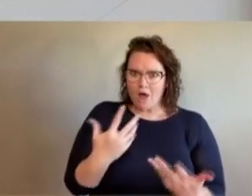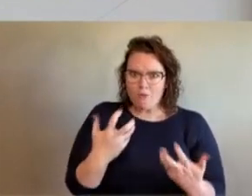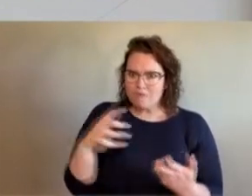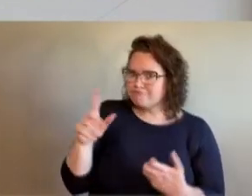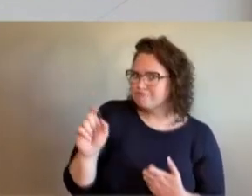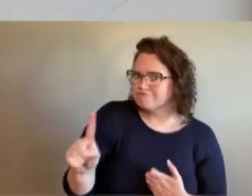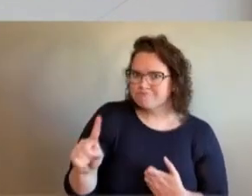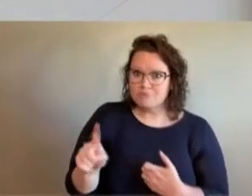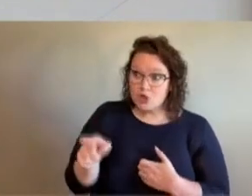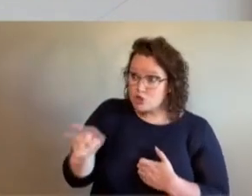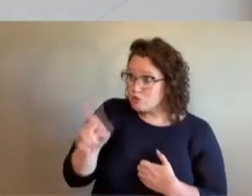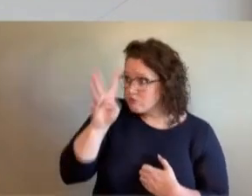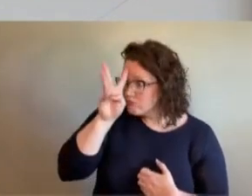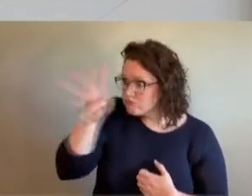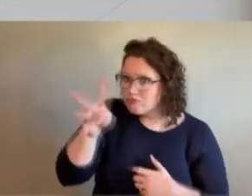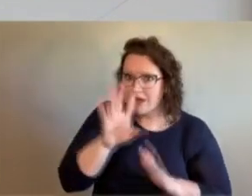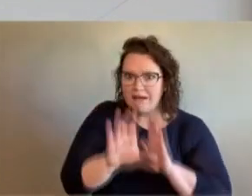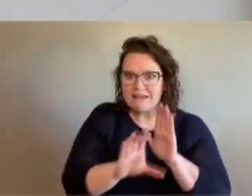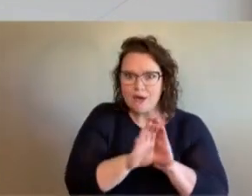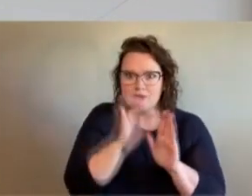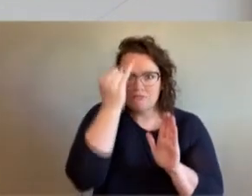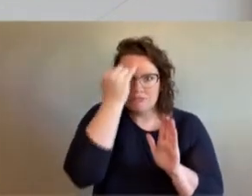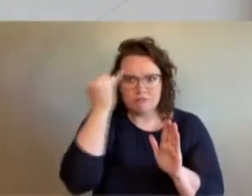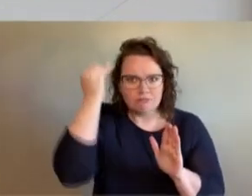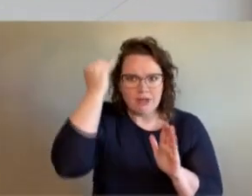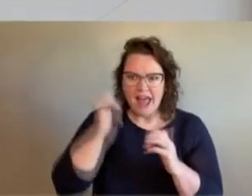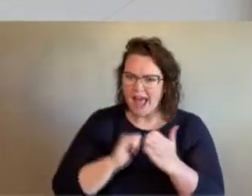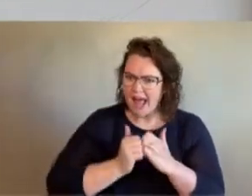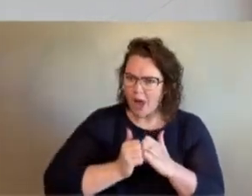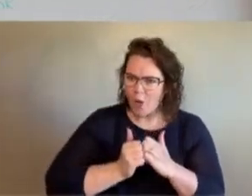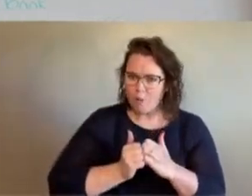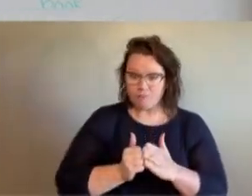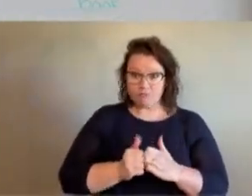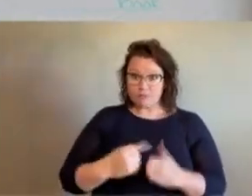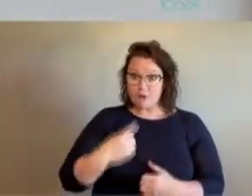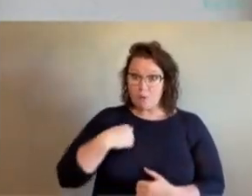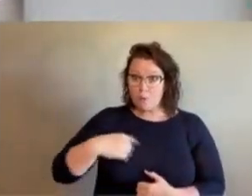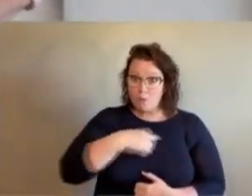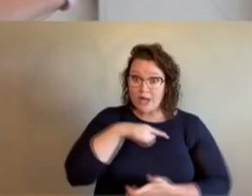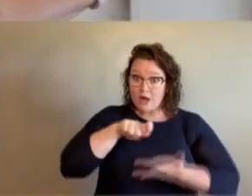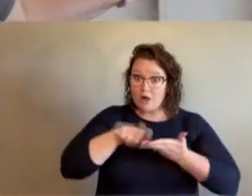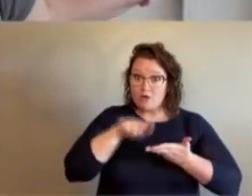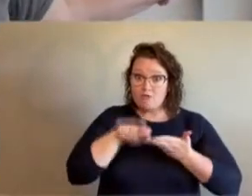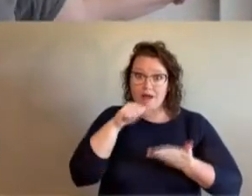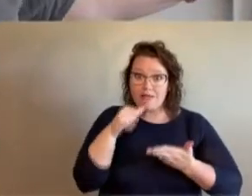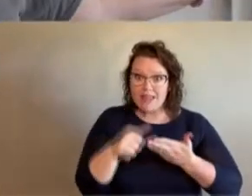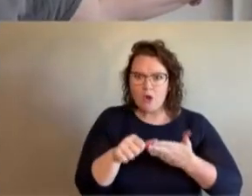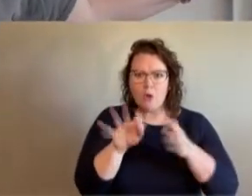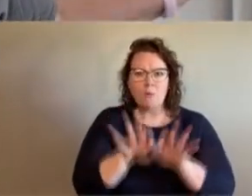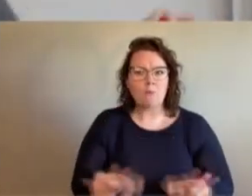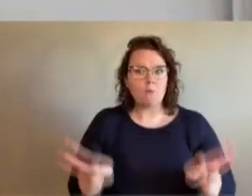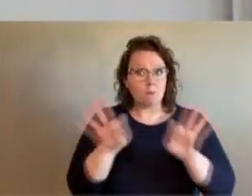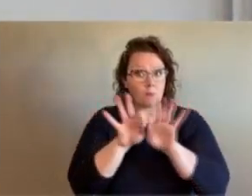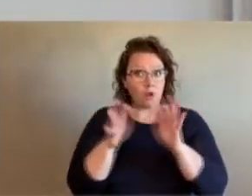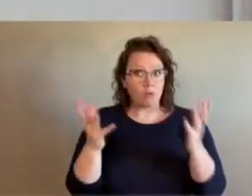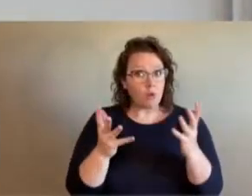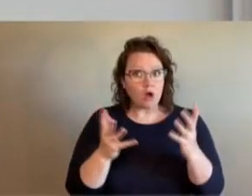write a letter to Mr. Annis. I'm going to stick with this one because I want to know how he came up with the character.